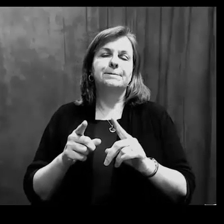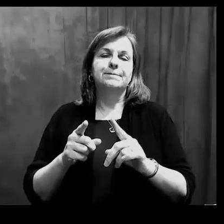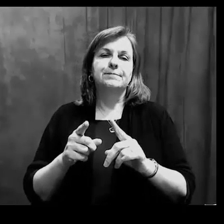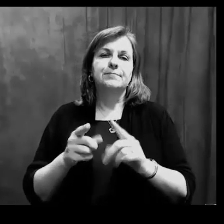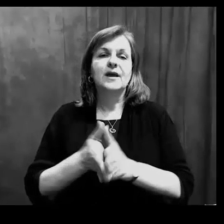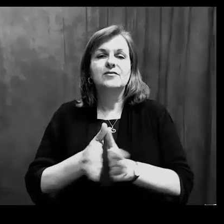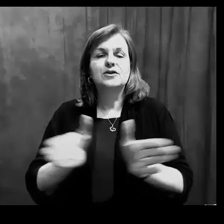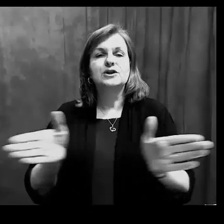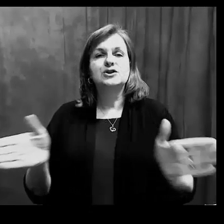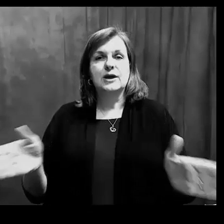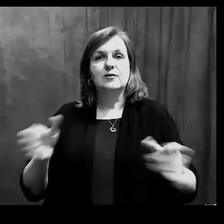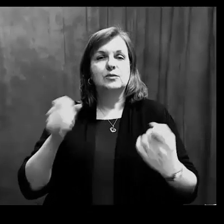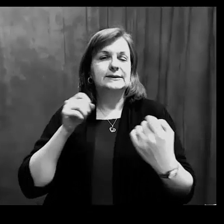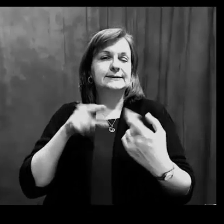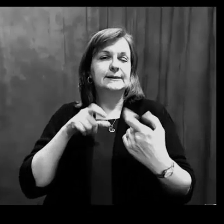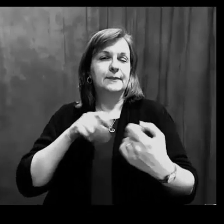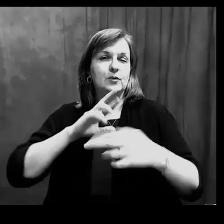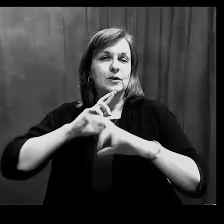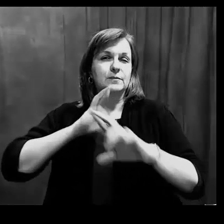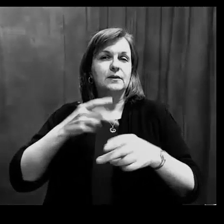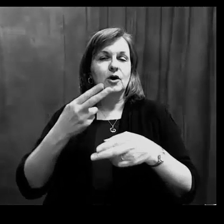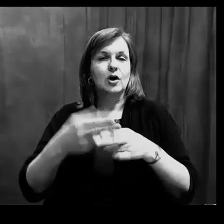but the general responses to stimuli